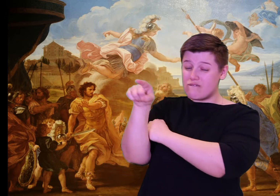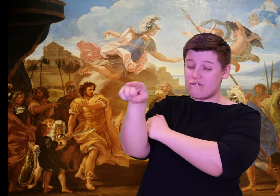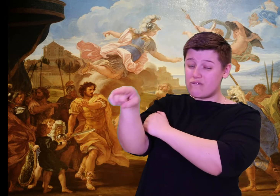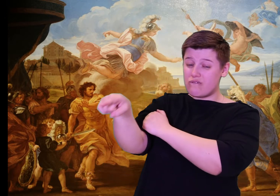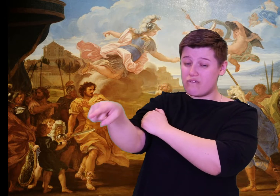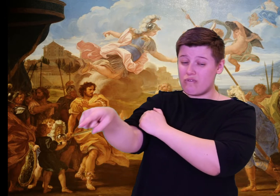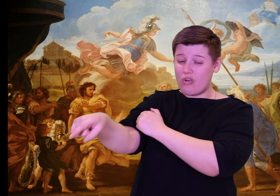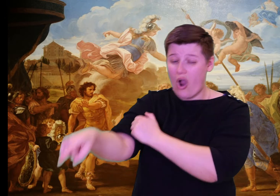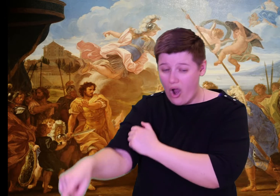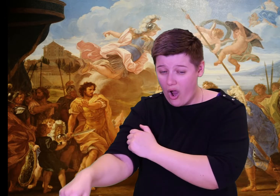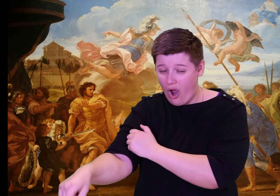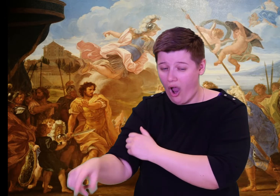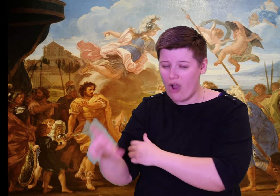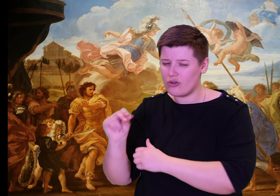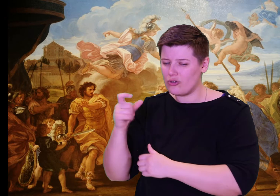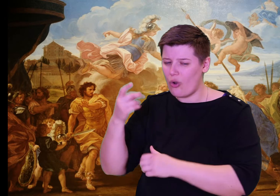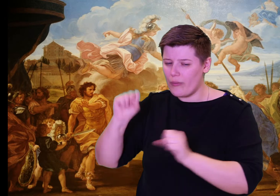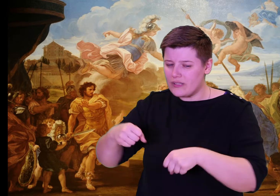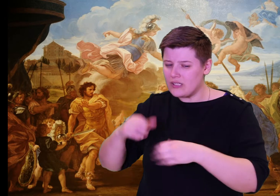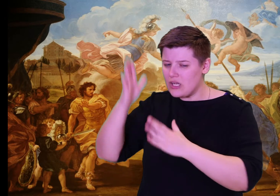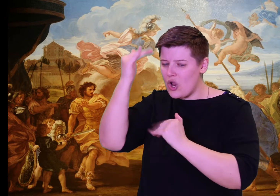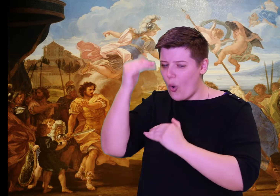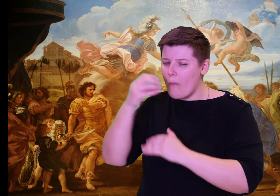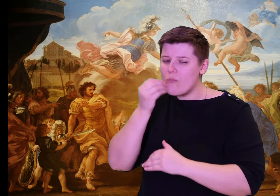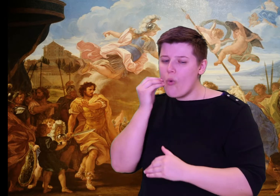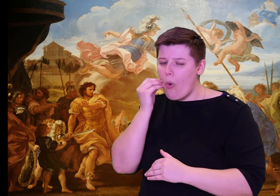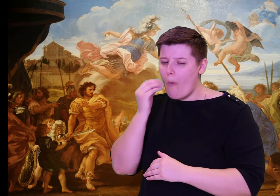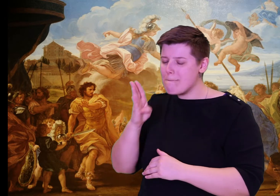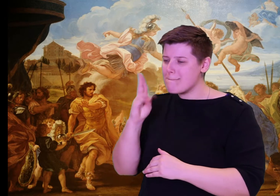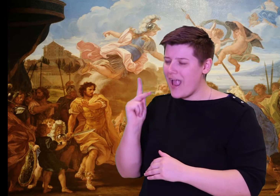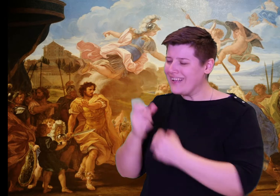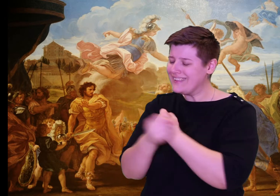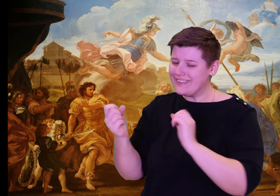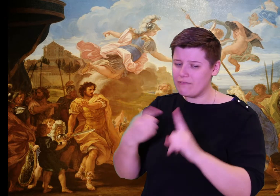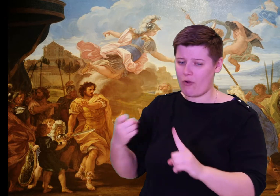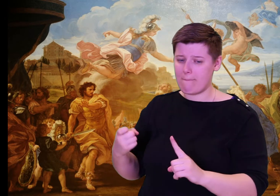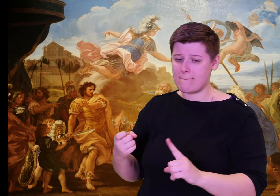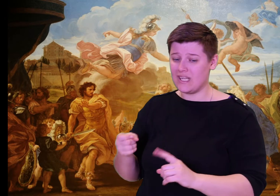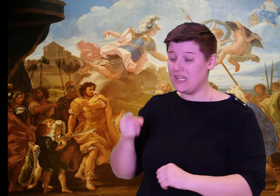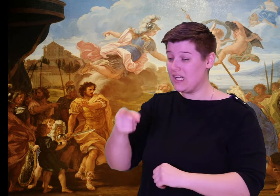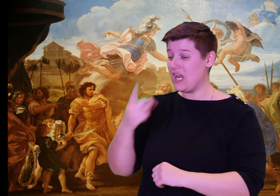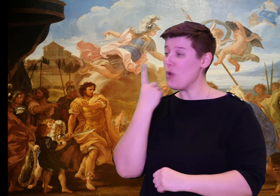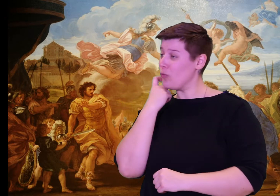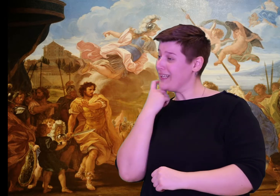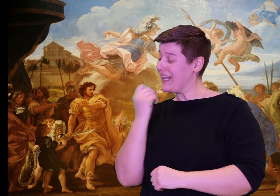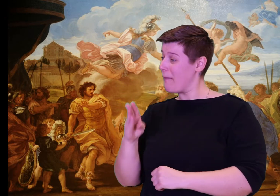Thoughtfully Telemachus replied, "Your Majesty, King Nestor, yes.